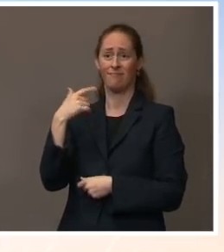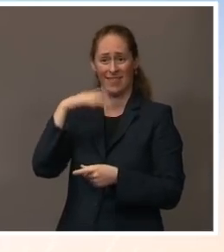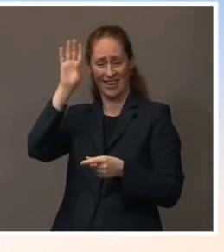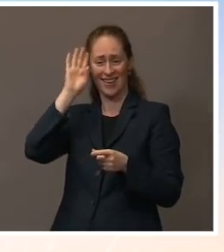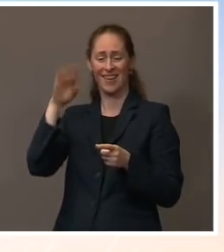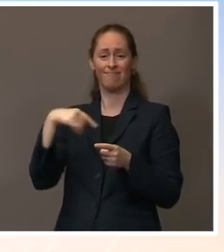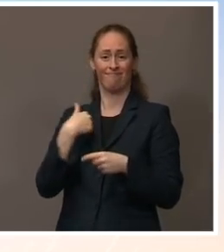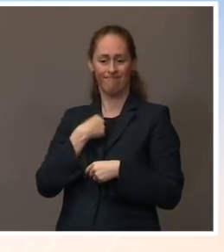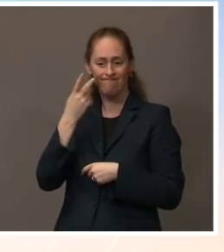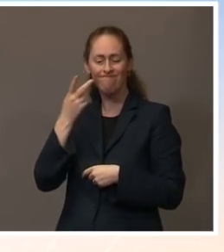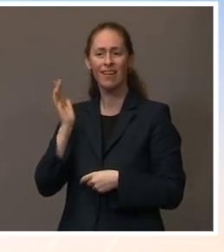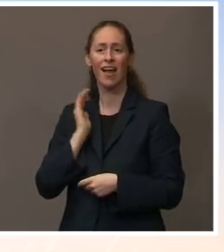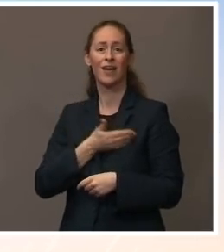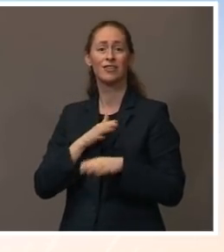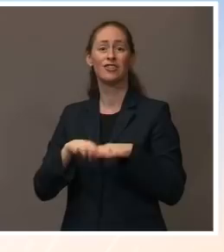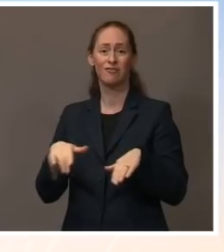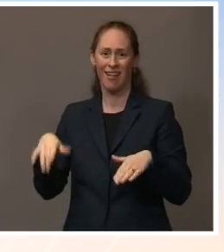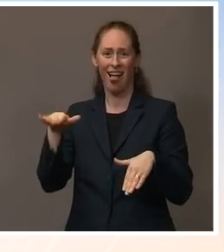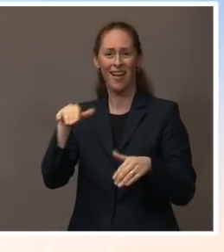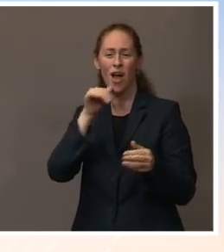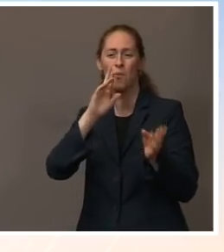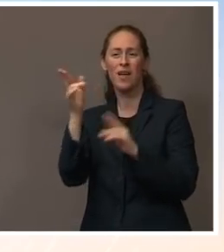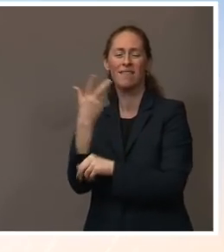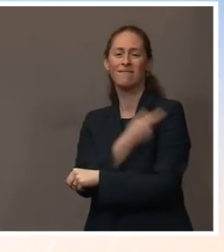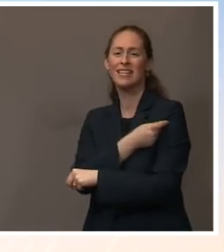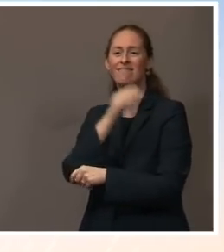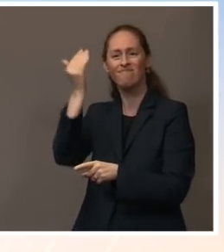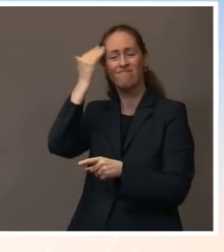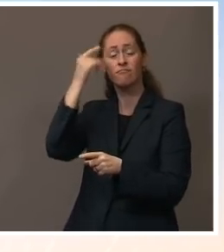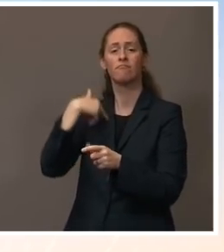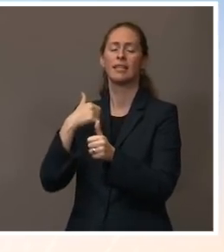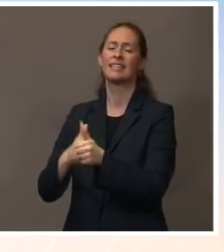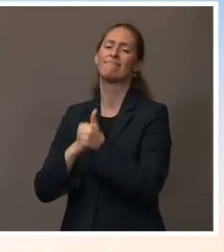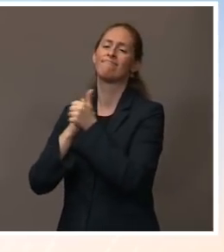and abide by the CDC guidelines. That's not always easy to do, and we know that.